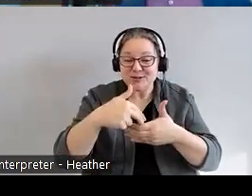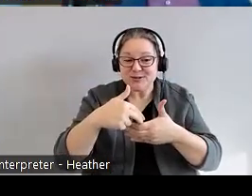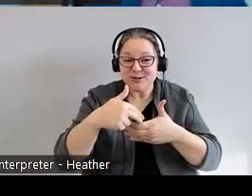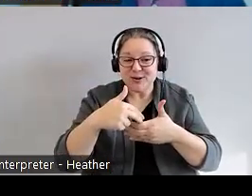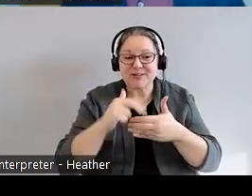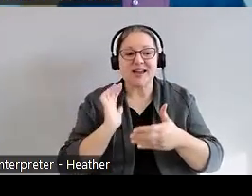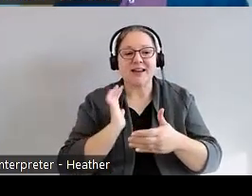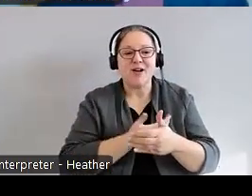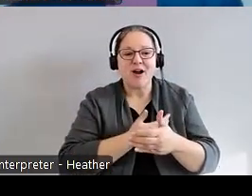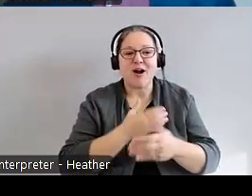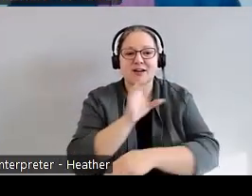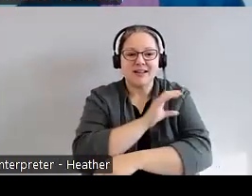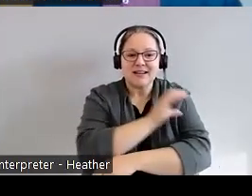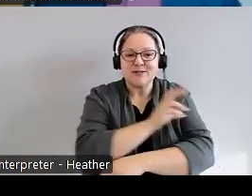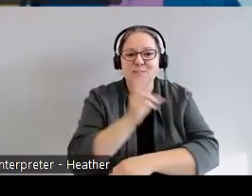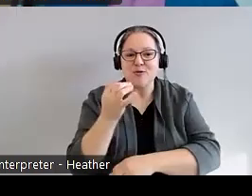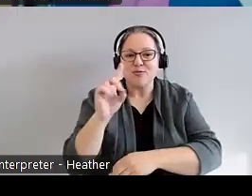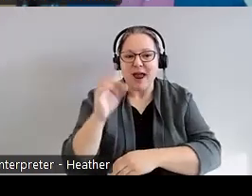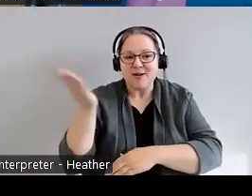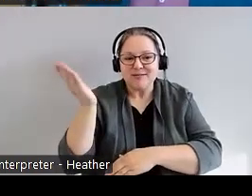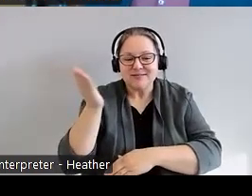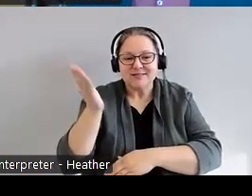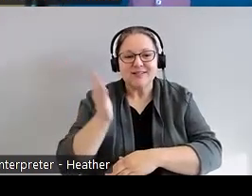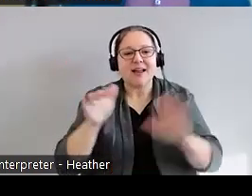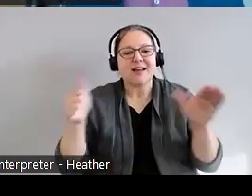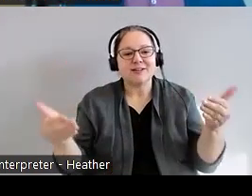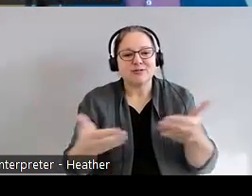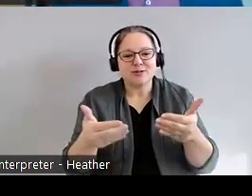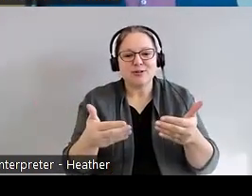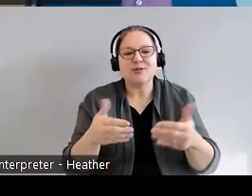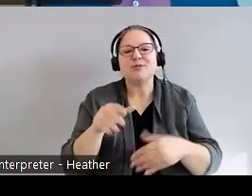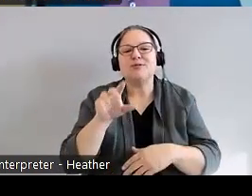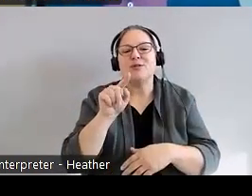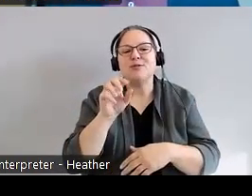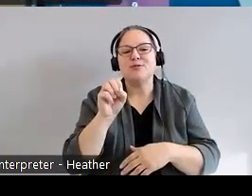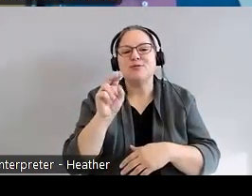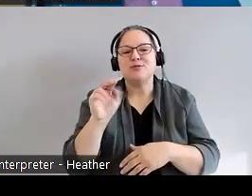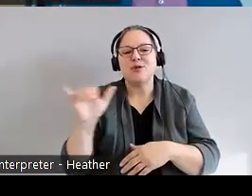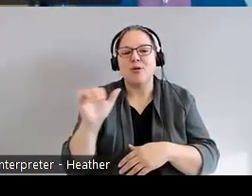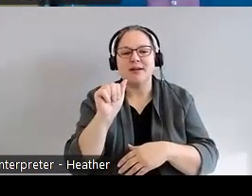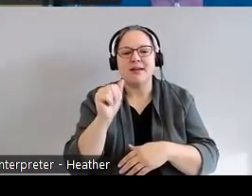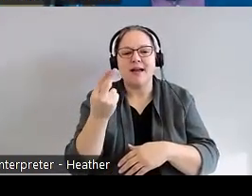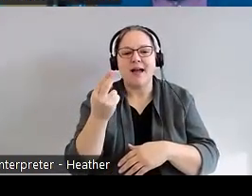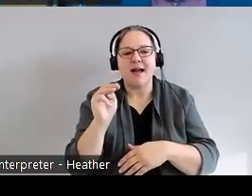rounds. It's my privilege to introduce Dr. Tony Ahmed um who I had the pleasure of meeting along